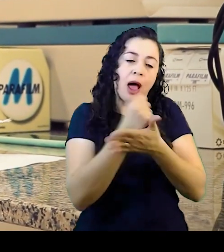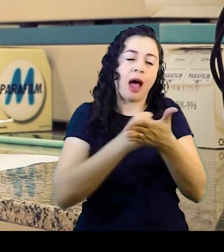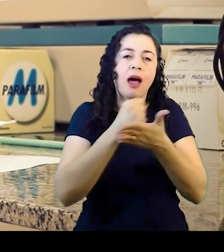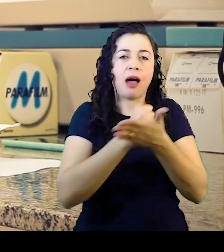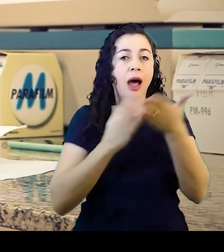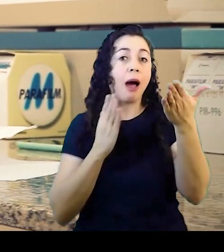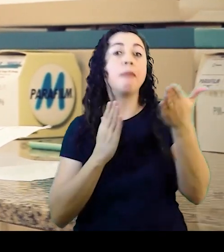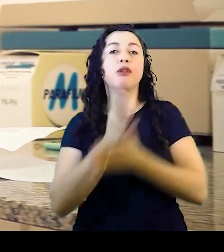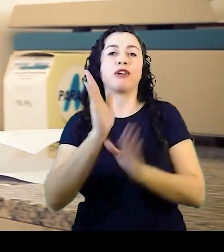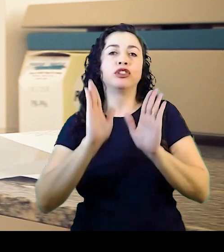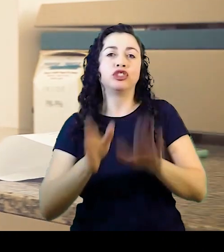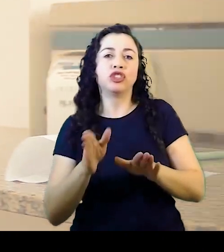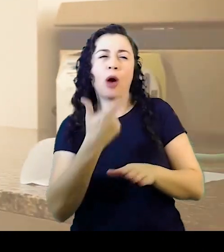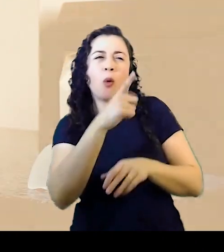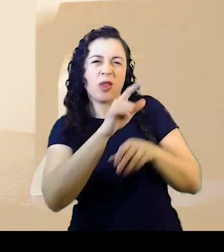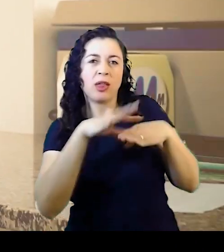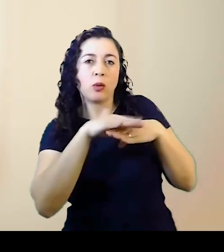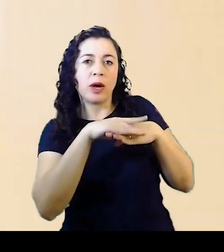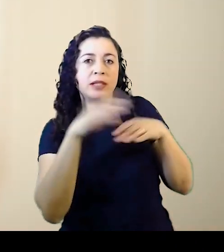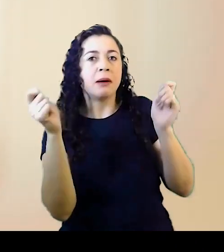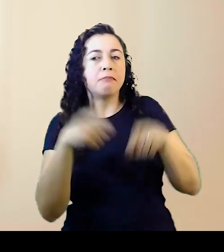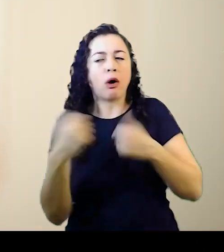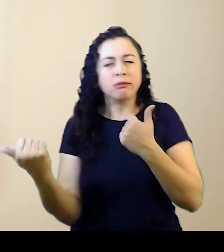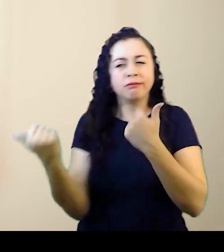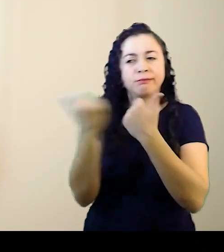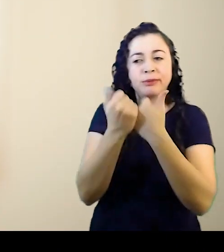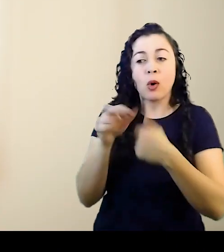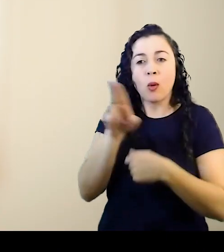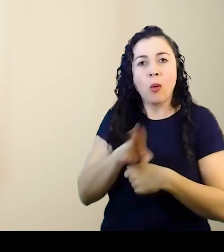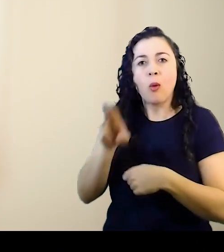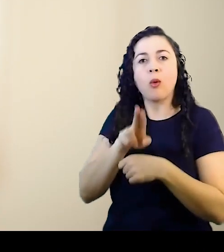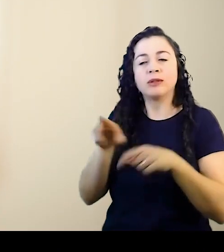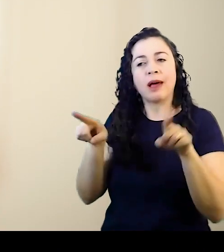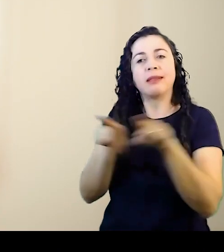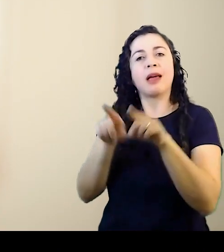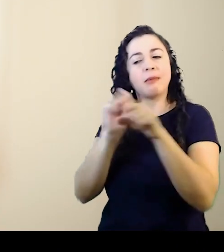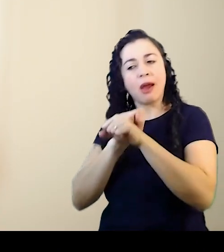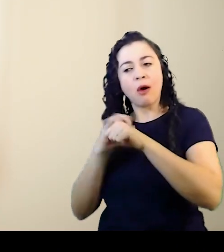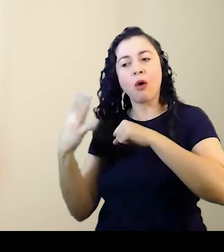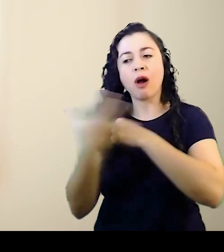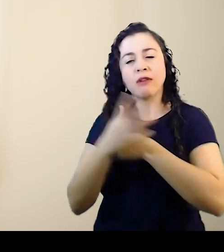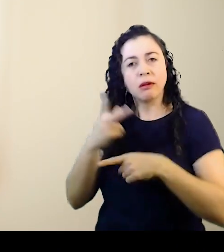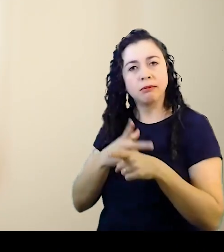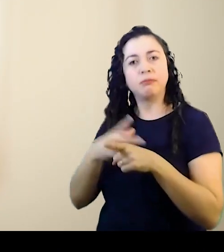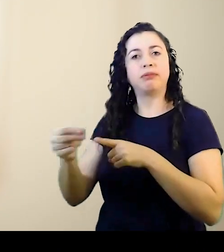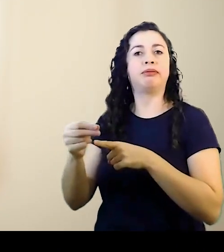in other diseases, they can quickly be used in clinical trials